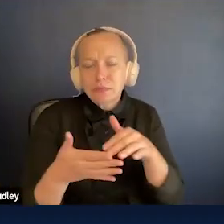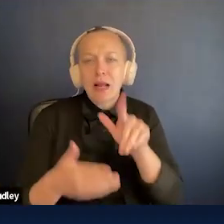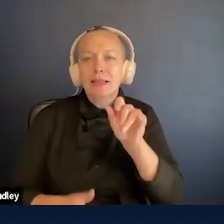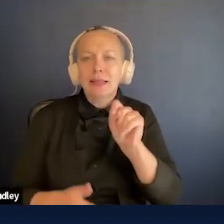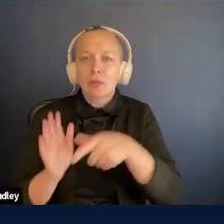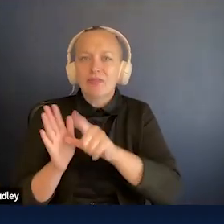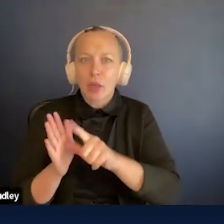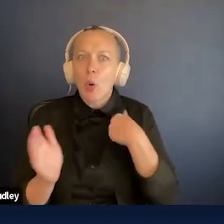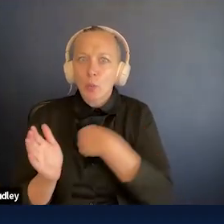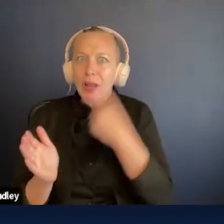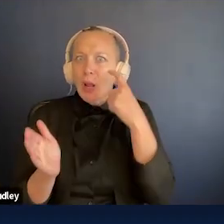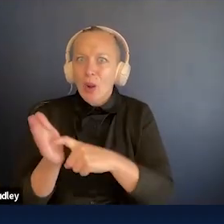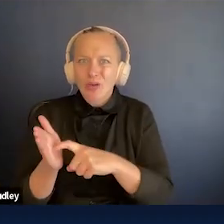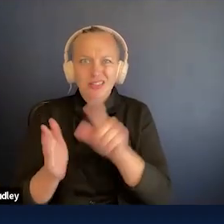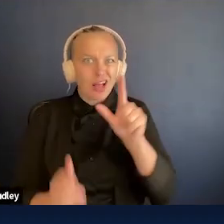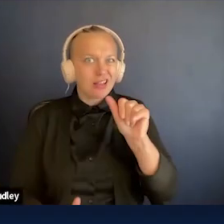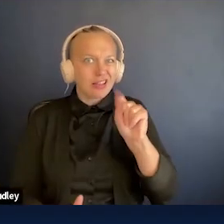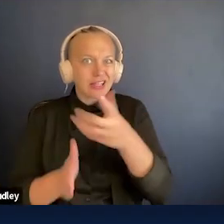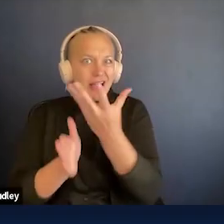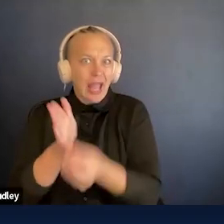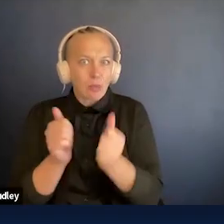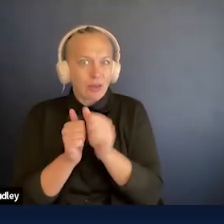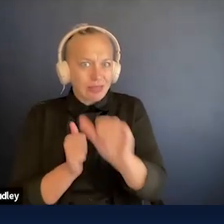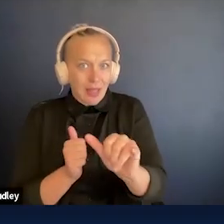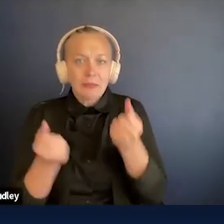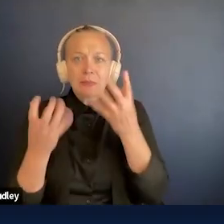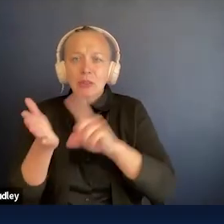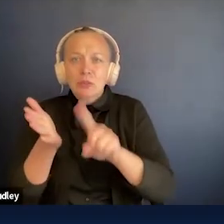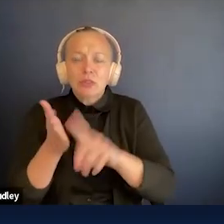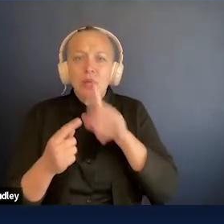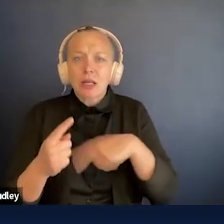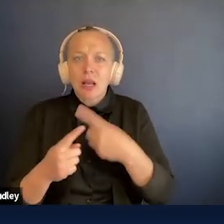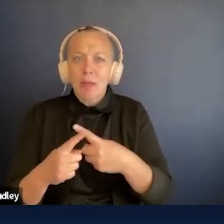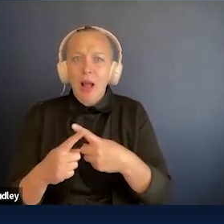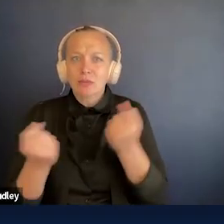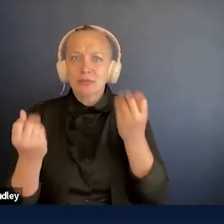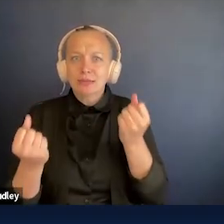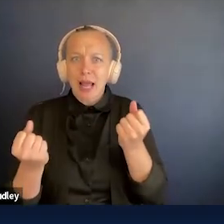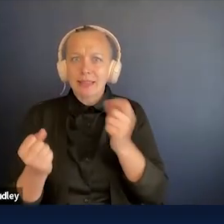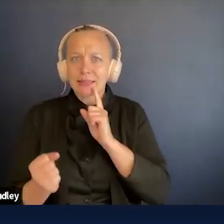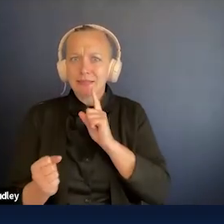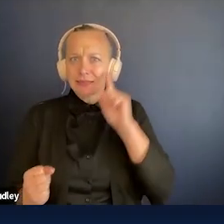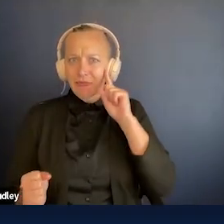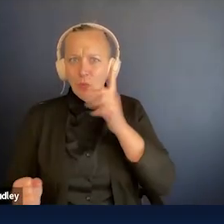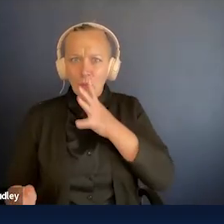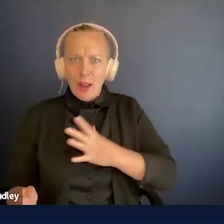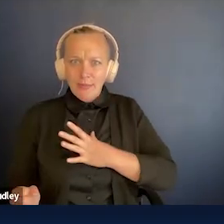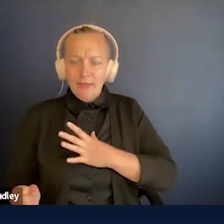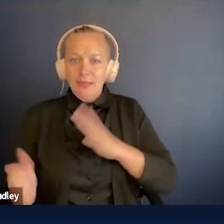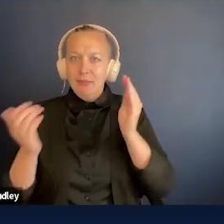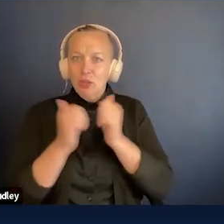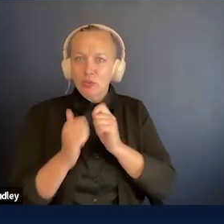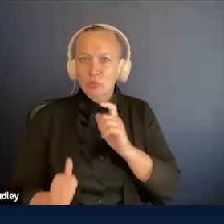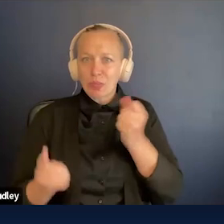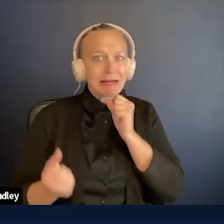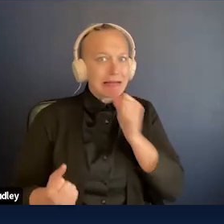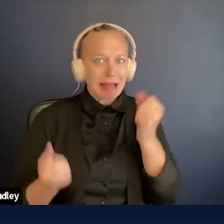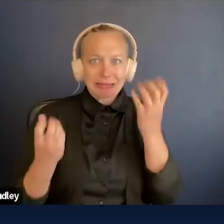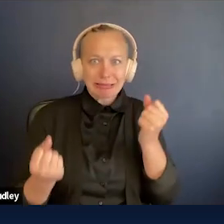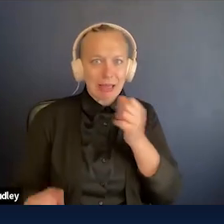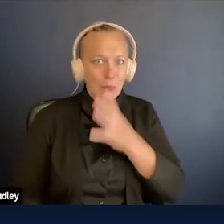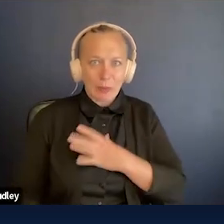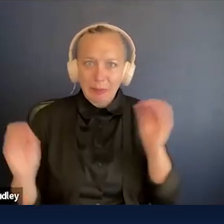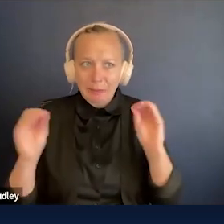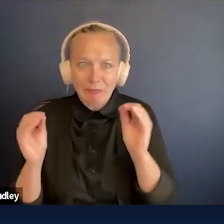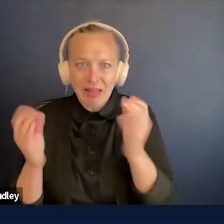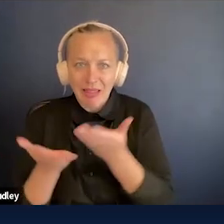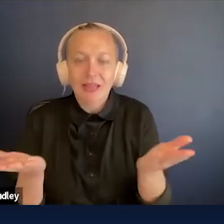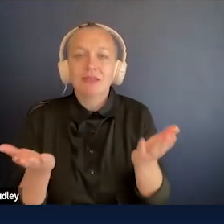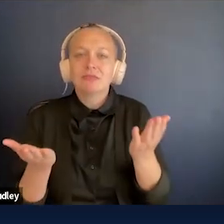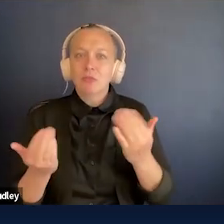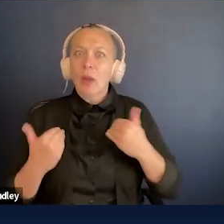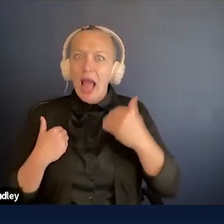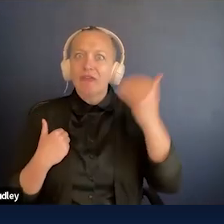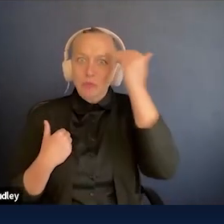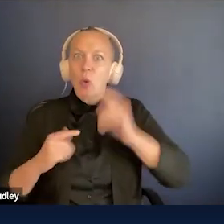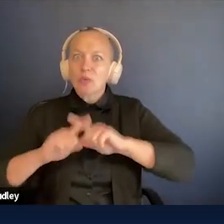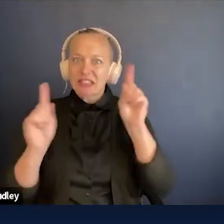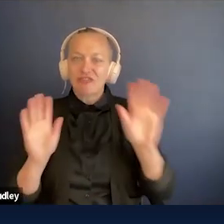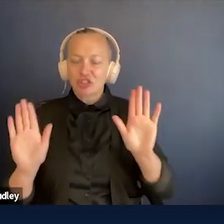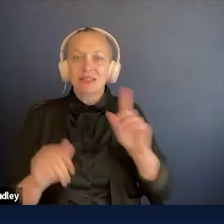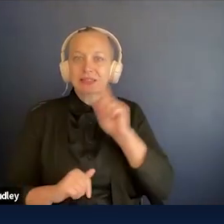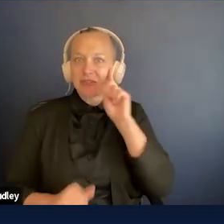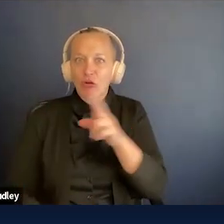A lot of the research kind of combines, um, sign and deaf pregnant women with non-signing women, and… Um, we know they're experiencing, uh, differ significantly. Of course, there's a reason for those, because deaf and hard of hearing community is quite small, so.